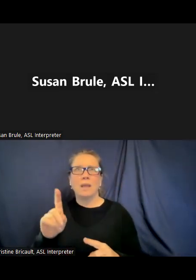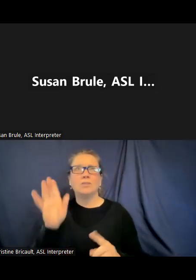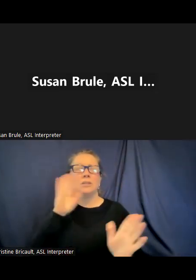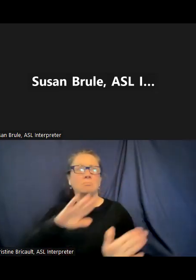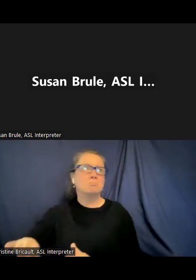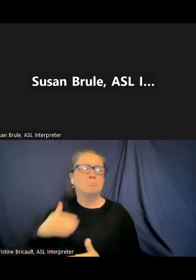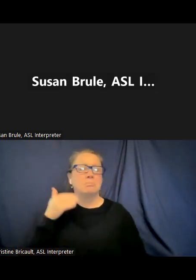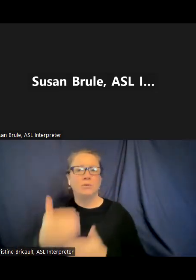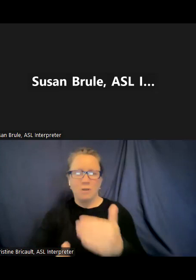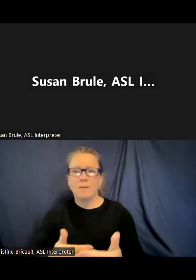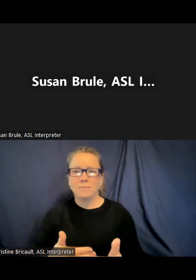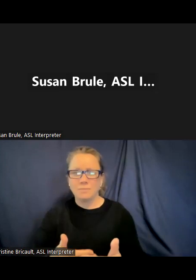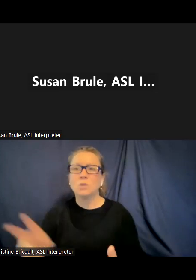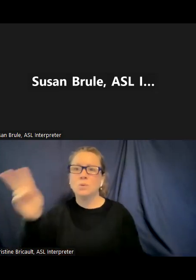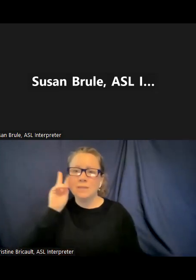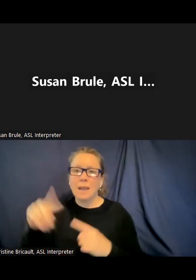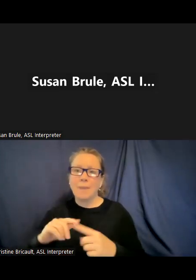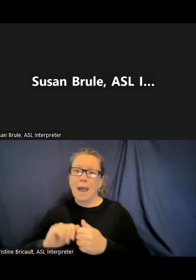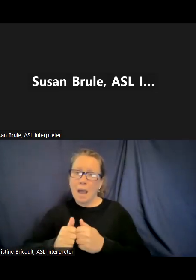can go into how you're going to go about making your decision.